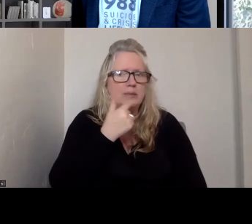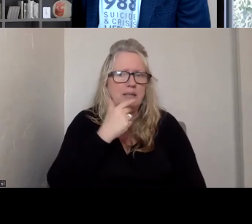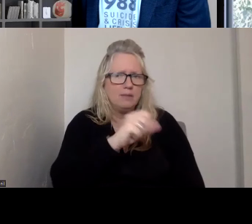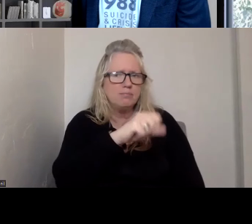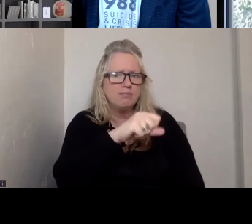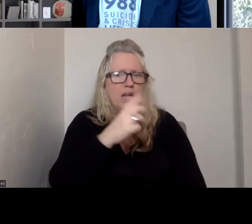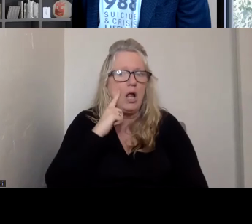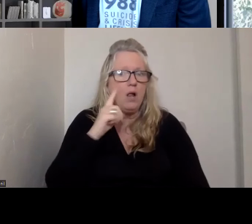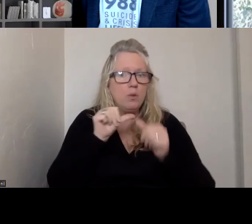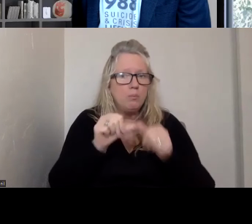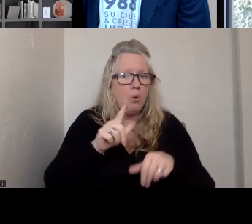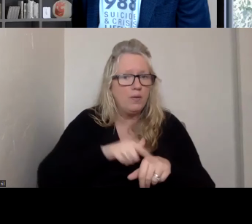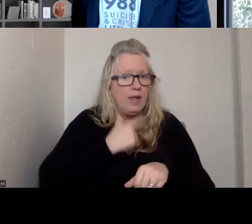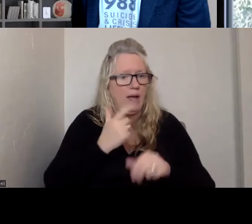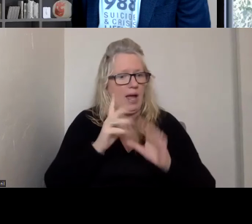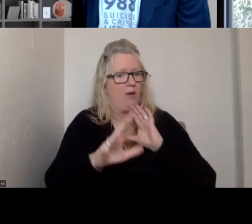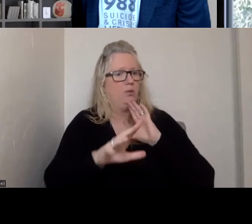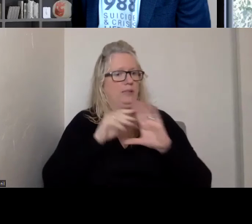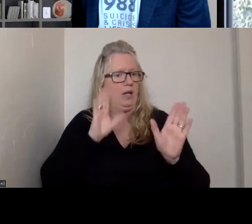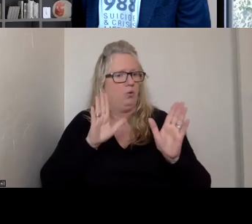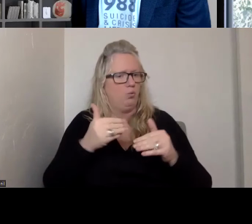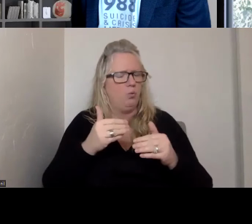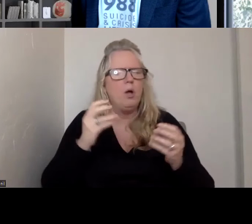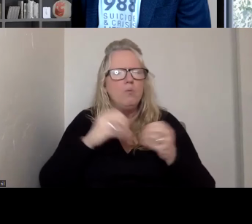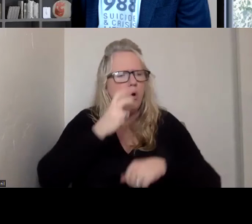LONGER I WAS OUT OF THE ROOM, THE LONGER IT FELT IT WAS TAKING ME TO